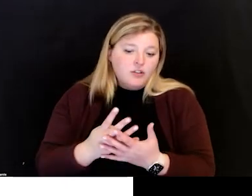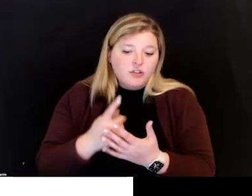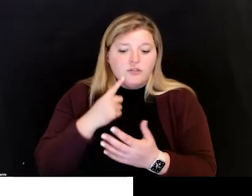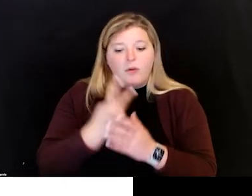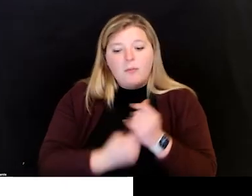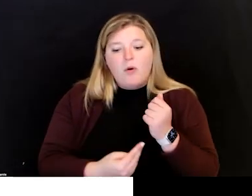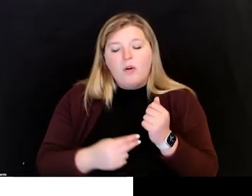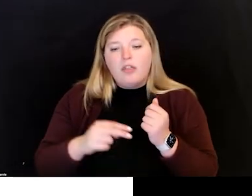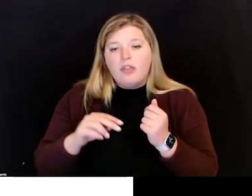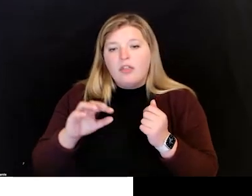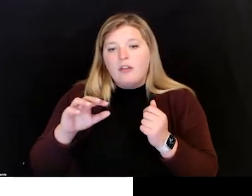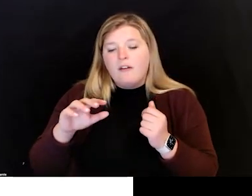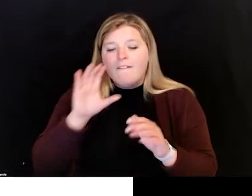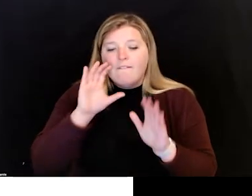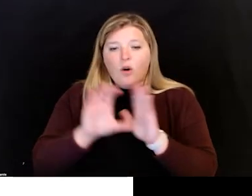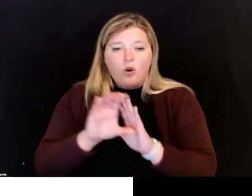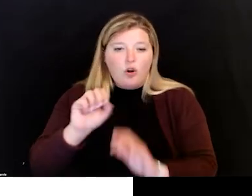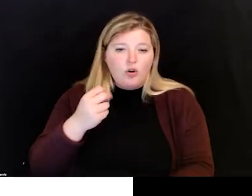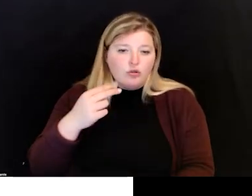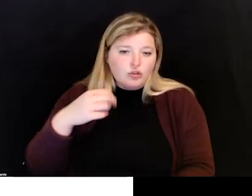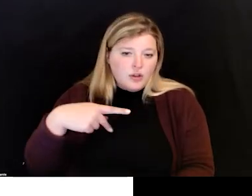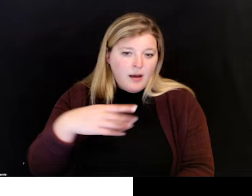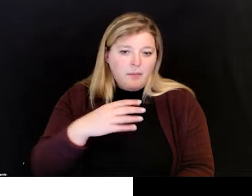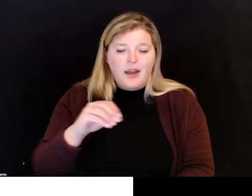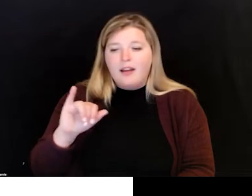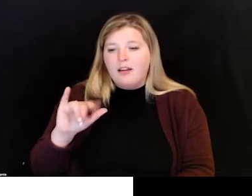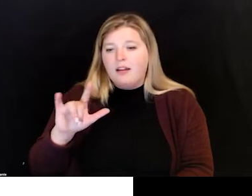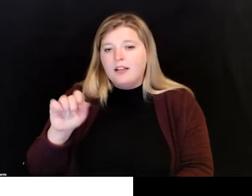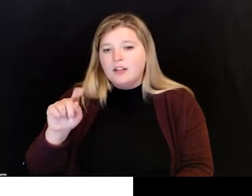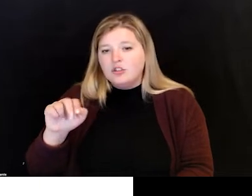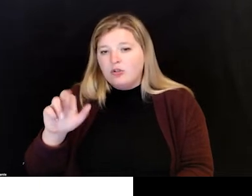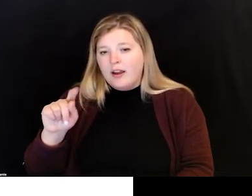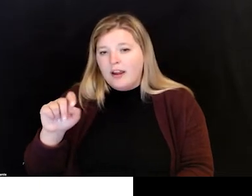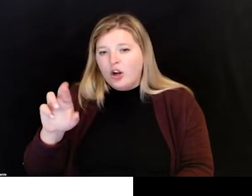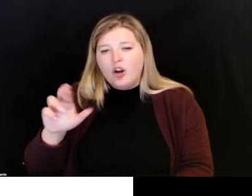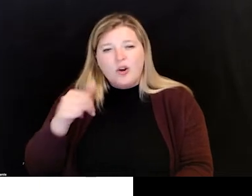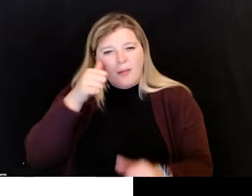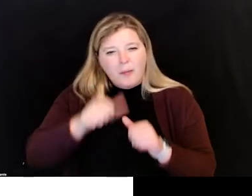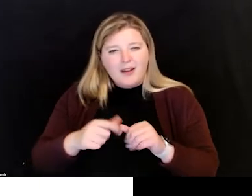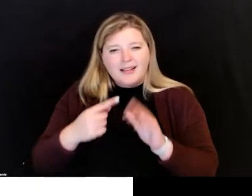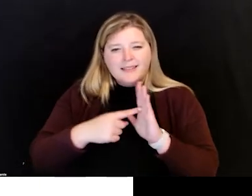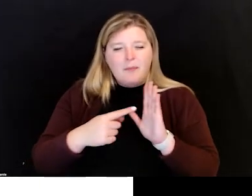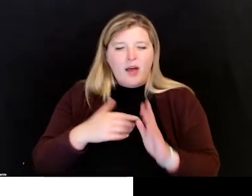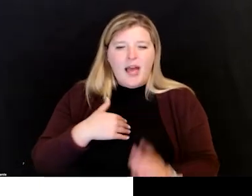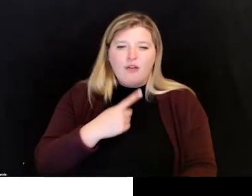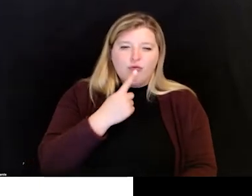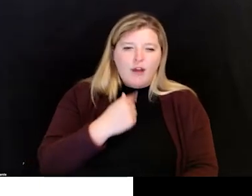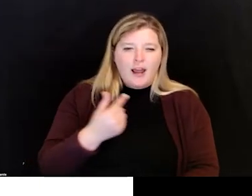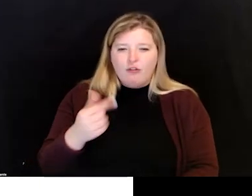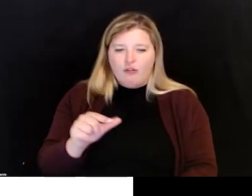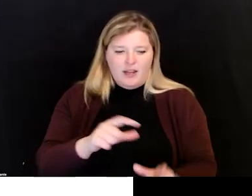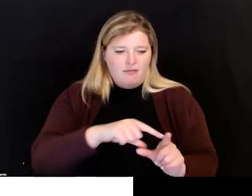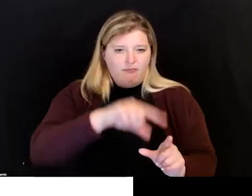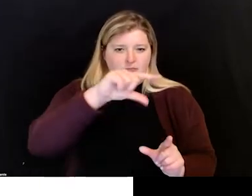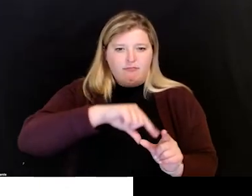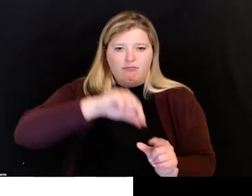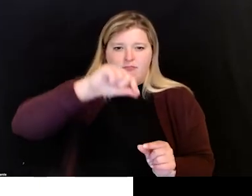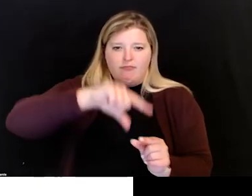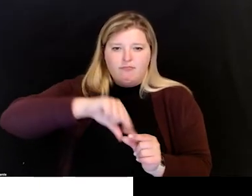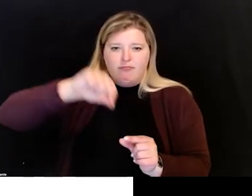because, like the earlier example of the bar chart where we had red and green and orange that didn't convert well